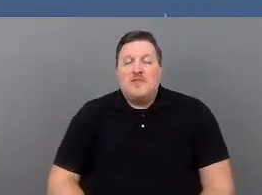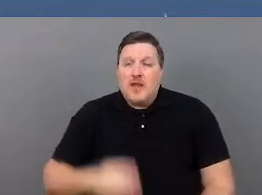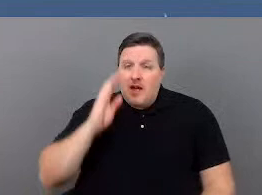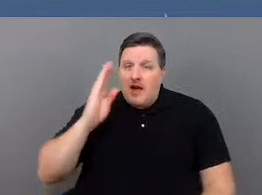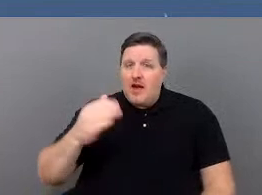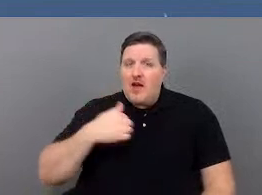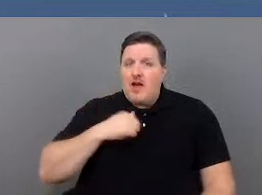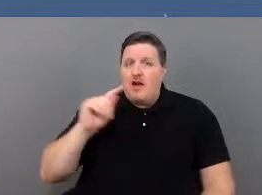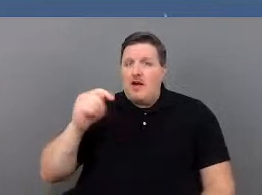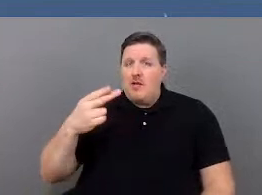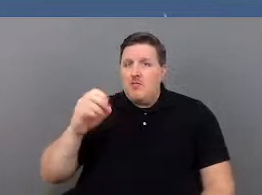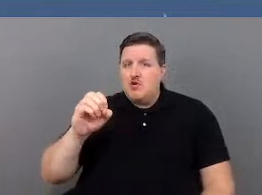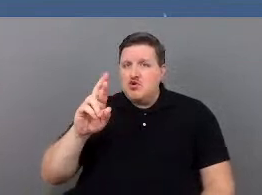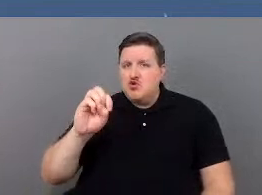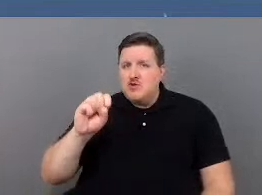I'M THERESA DELOTTA, I'M A RENTER IN WARD 11.